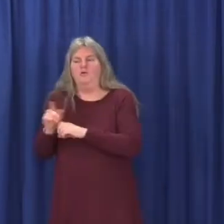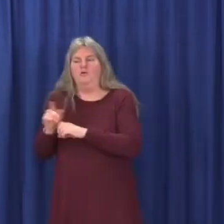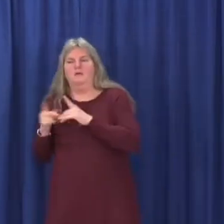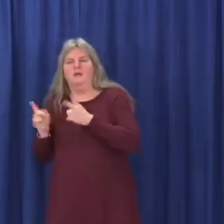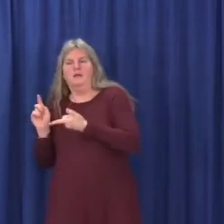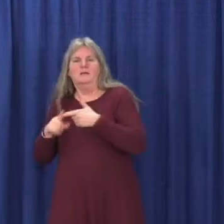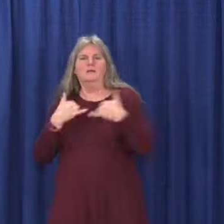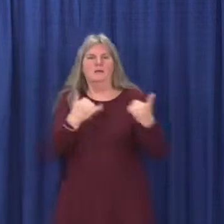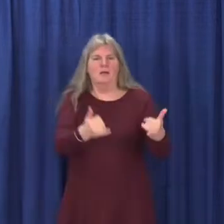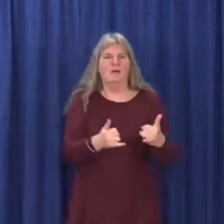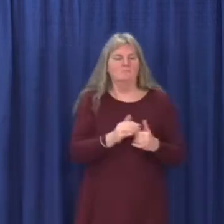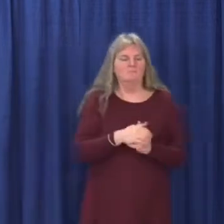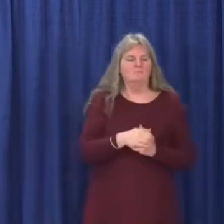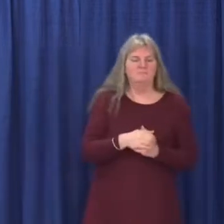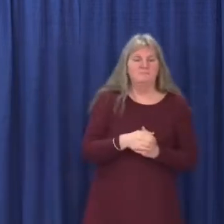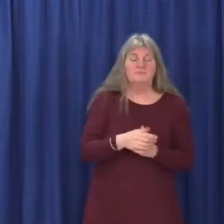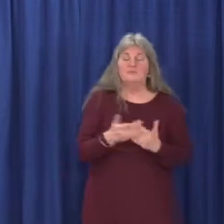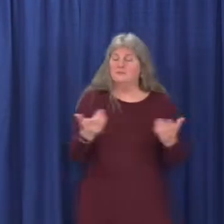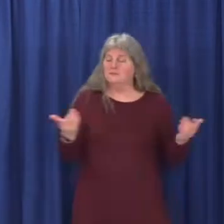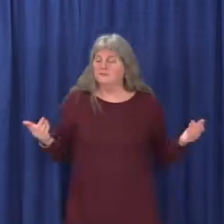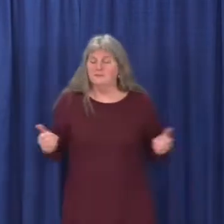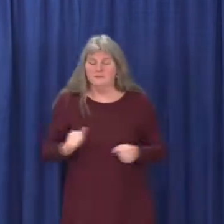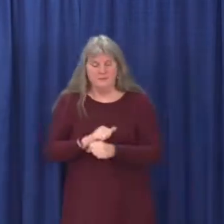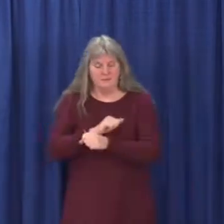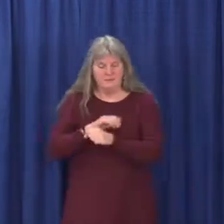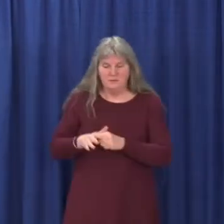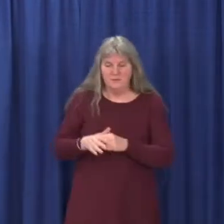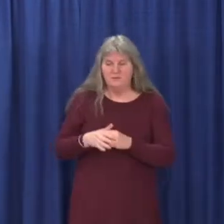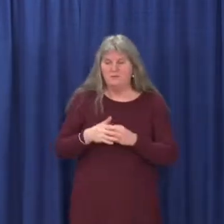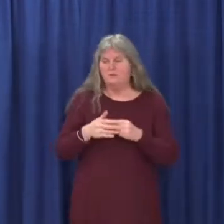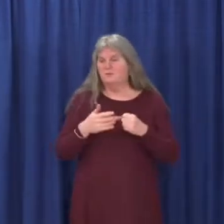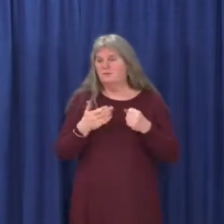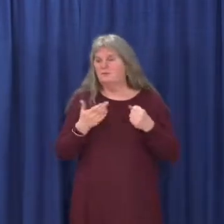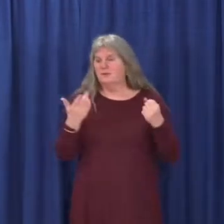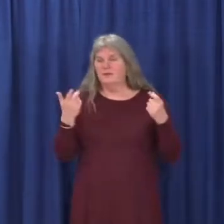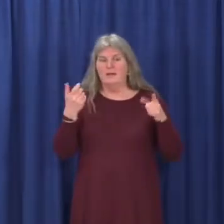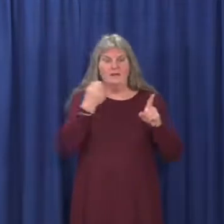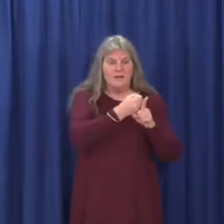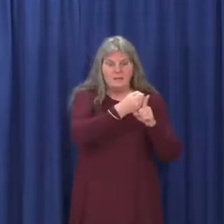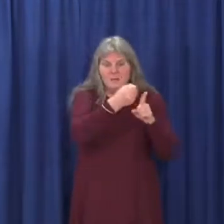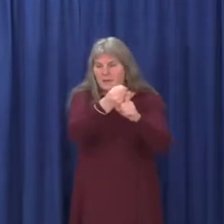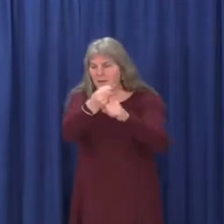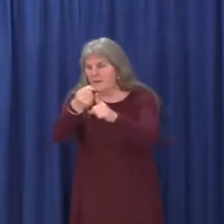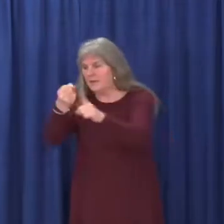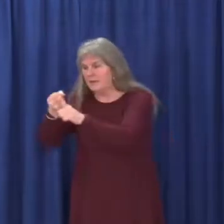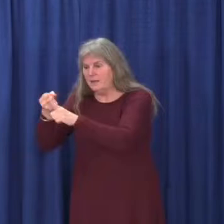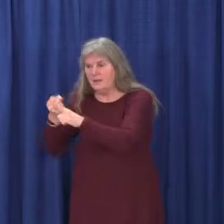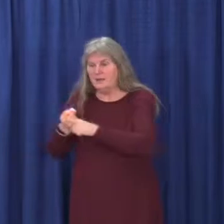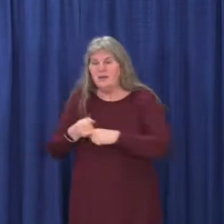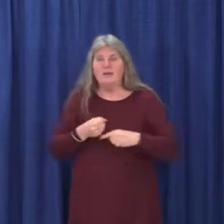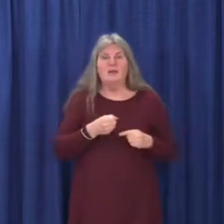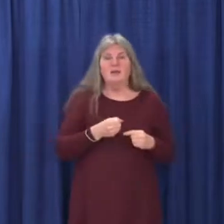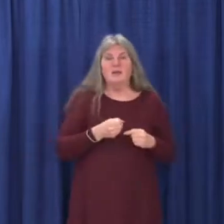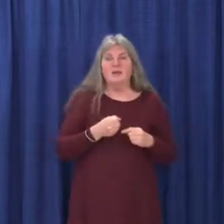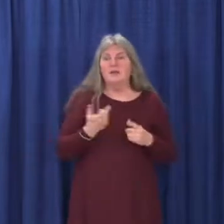Beyond the acute pressures of the pandemic, in my conversations with local employers, I've also heard about the challenges around staffing.